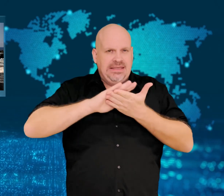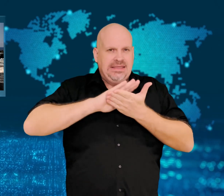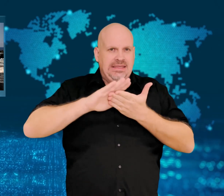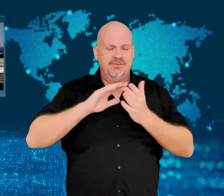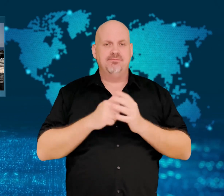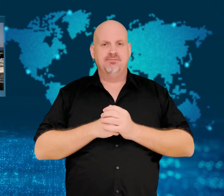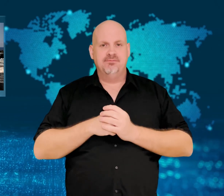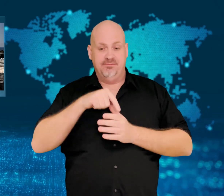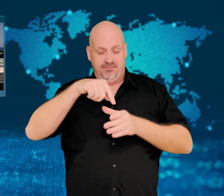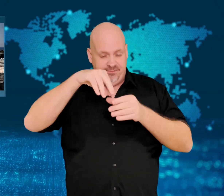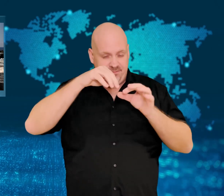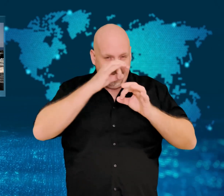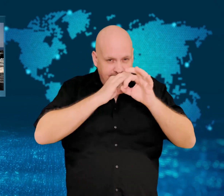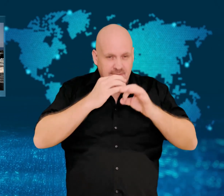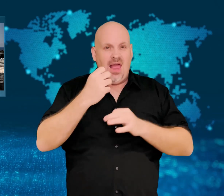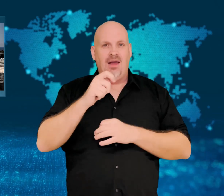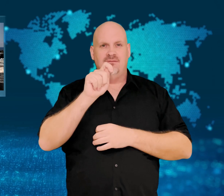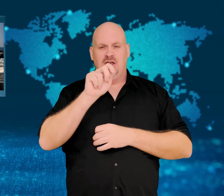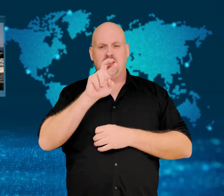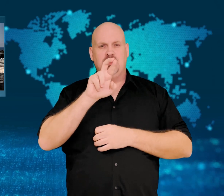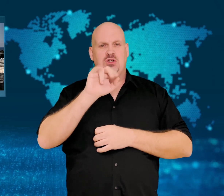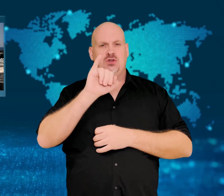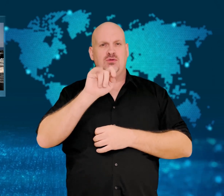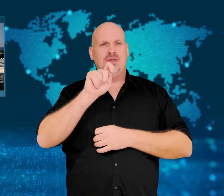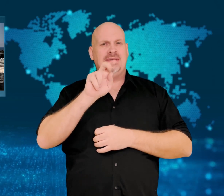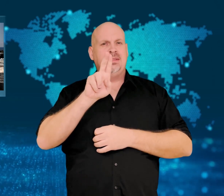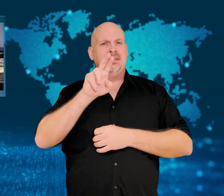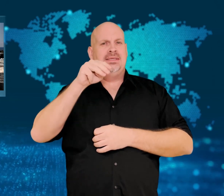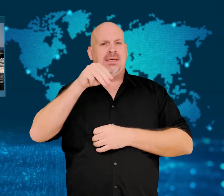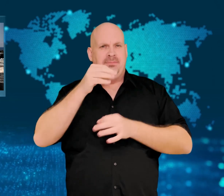it once contained.